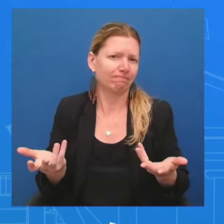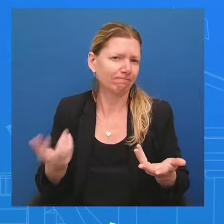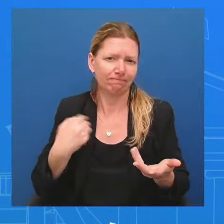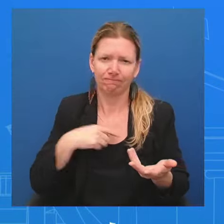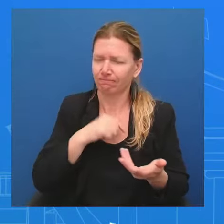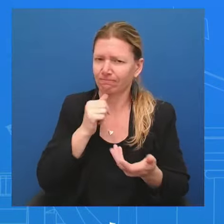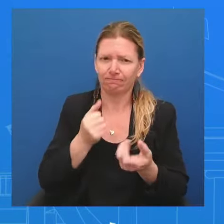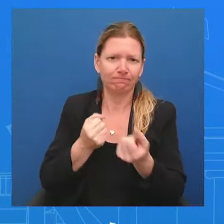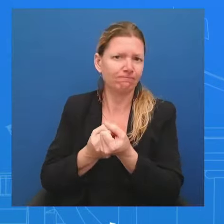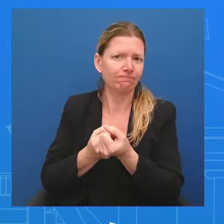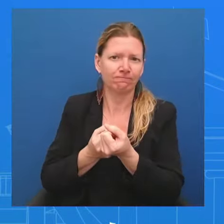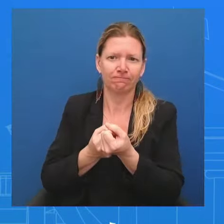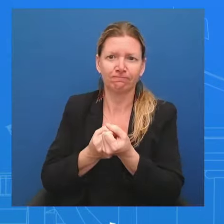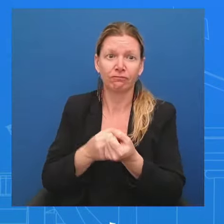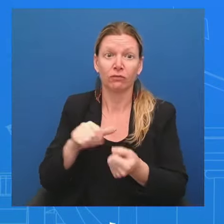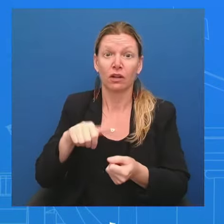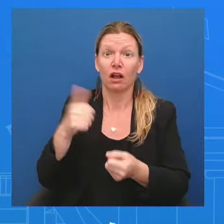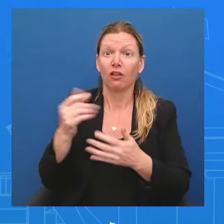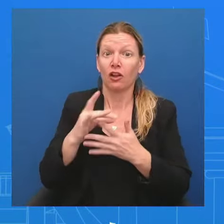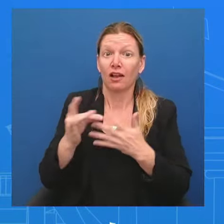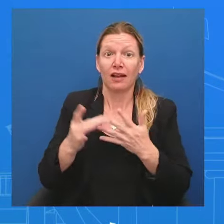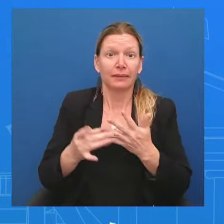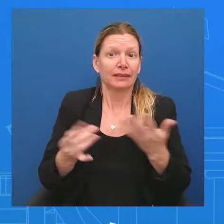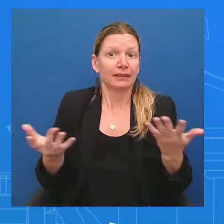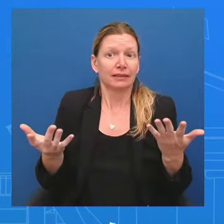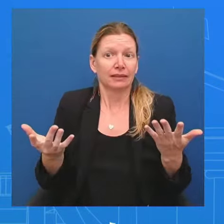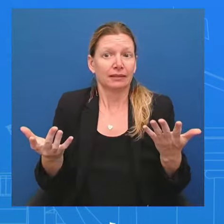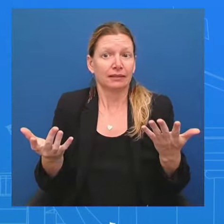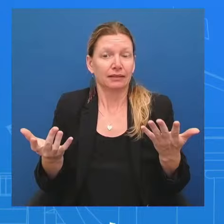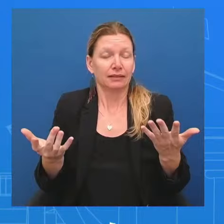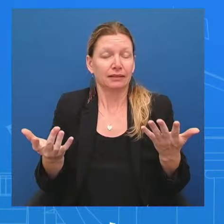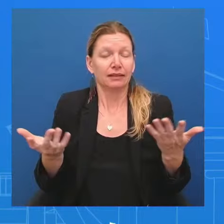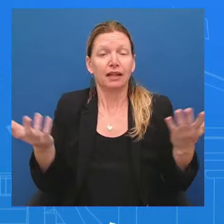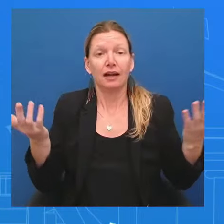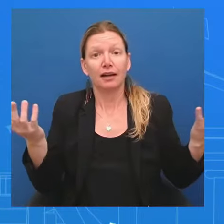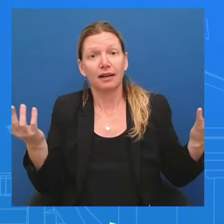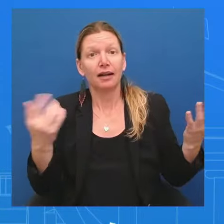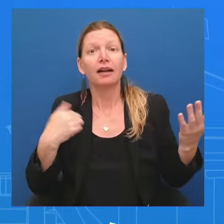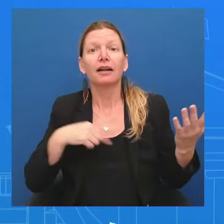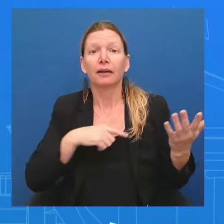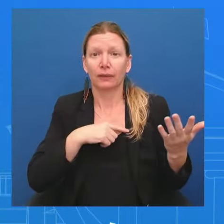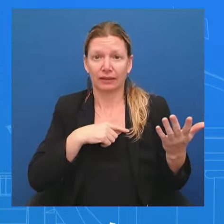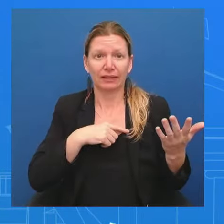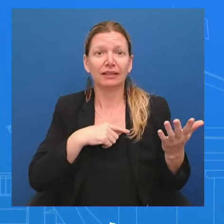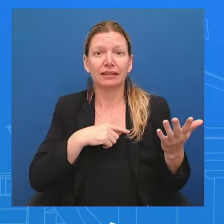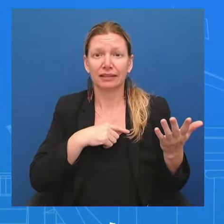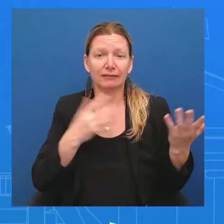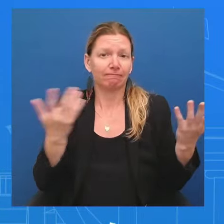I'm not going to preview those conversations for you. But Congress, obviously we're going to work with Congress on this. The Press: Do you have any update